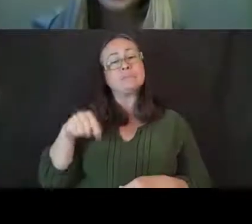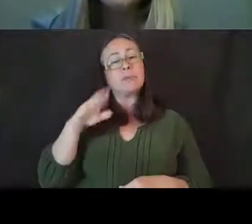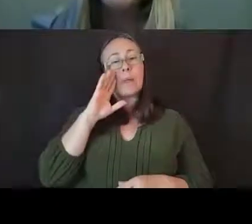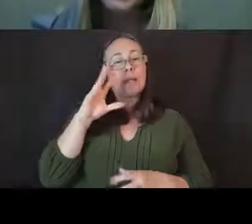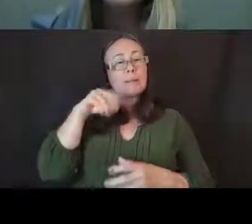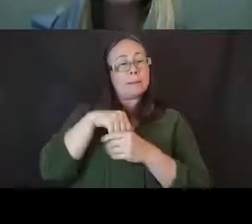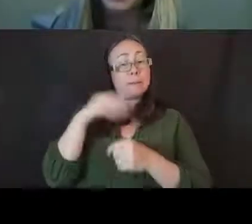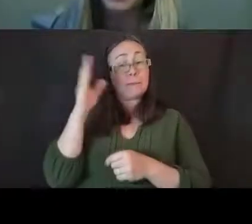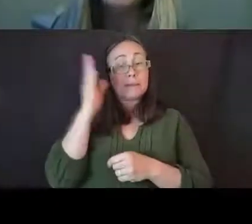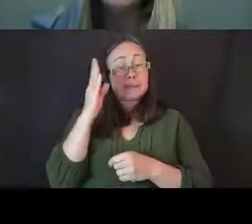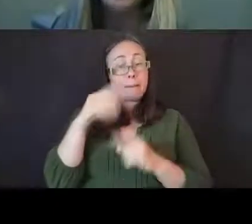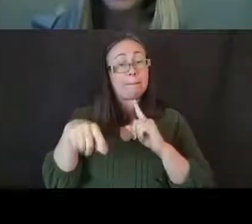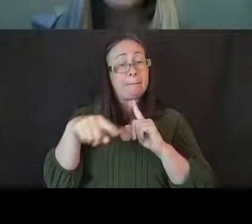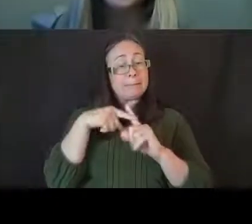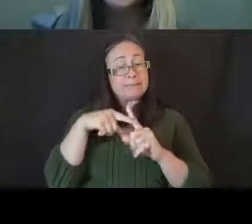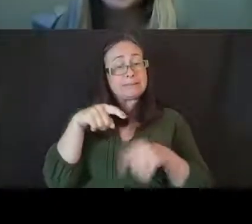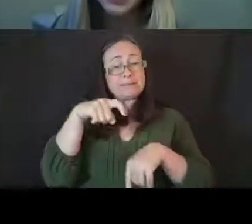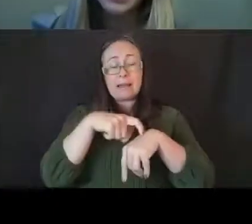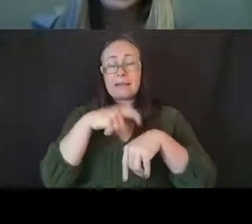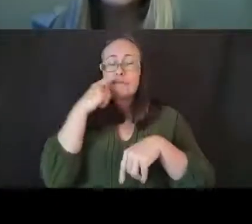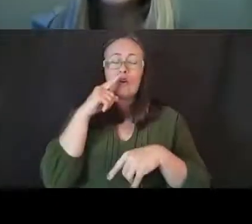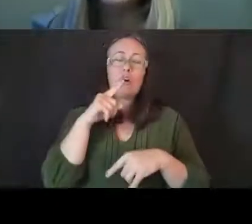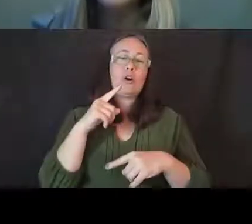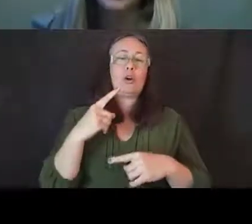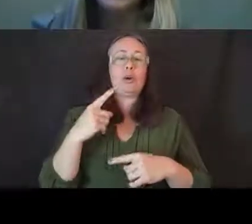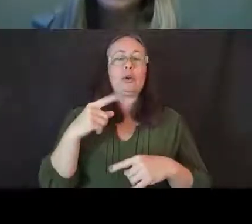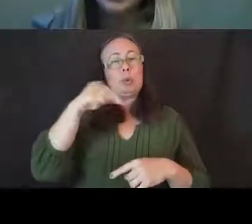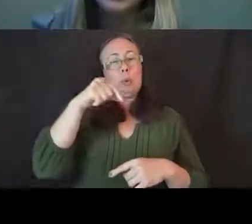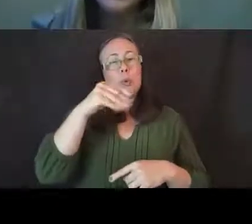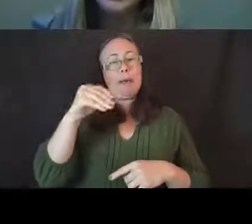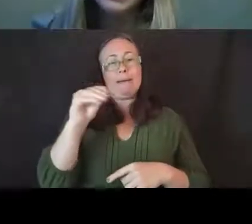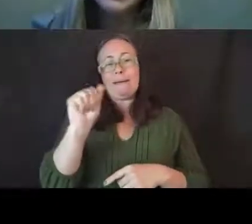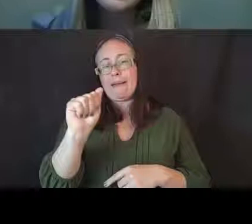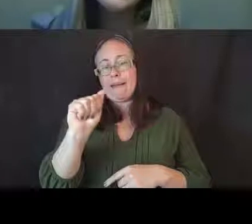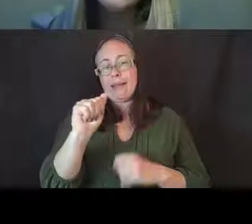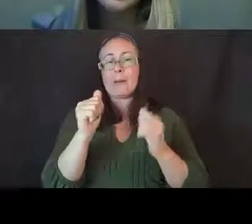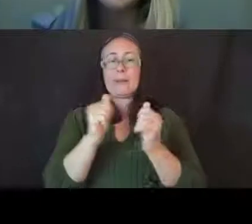followed by some time for Q&A with Dr. Valdez.